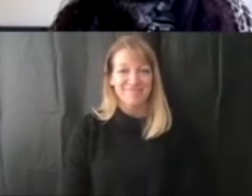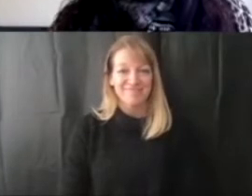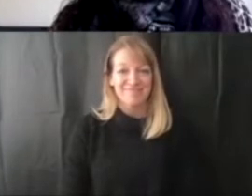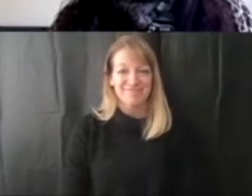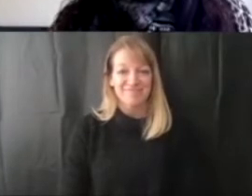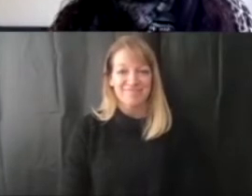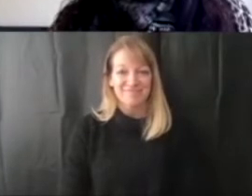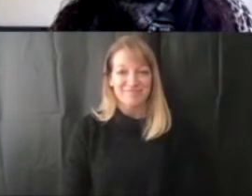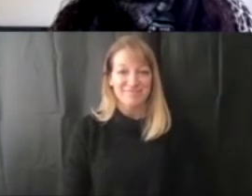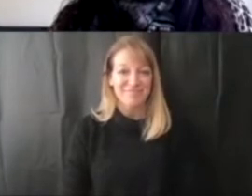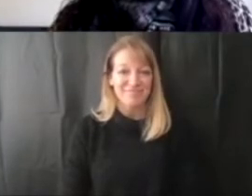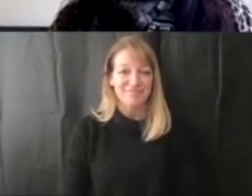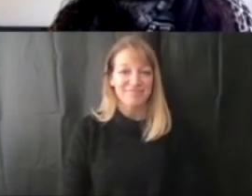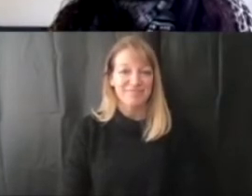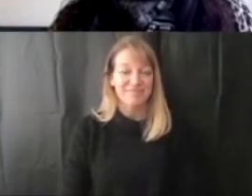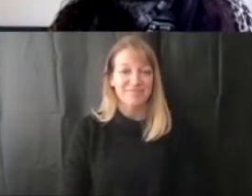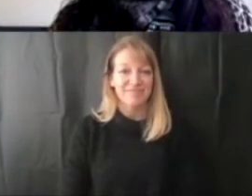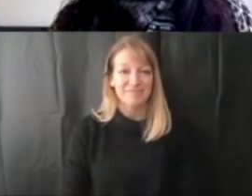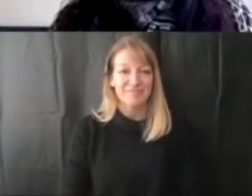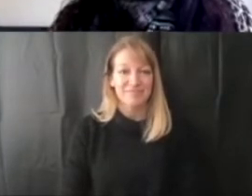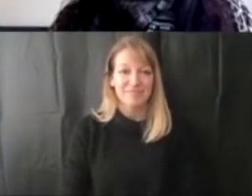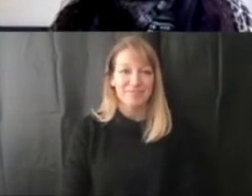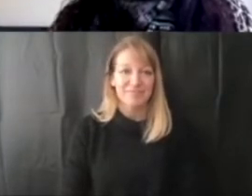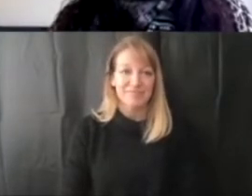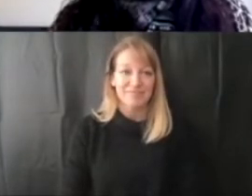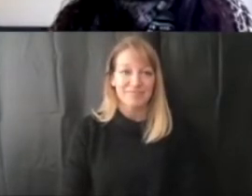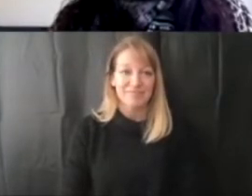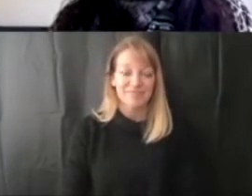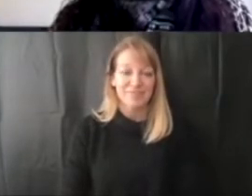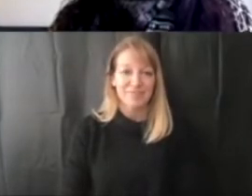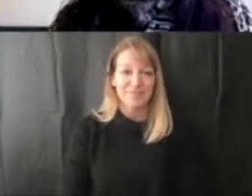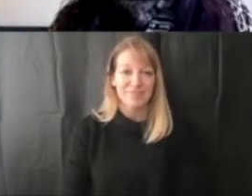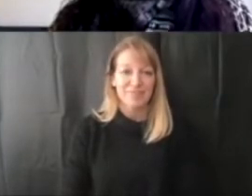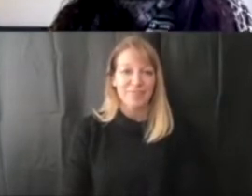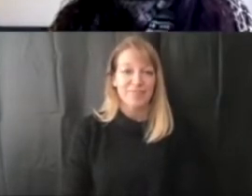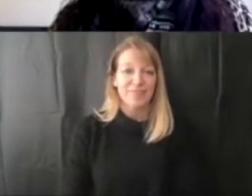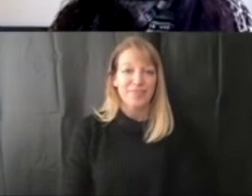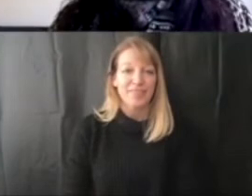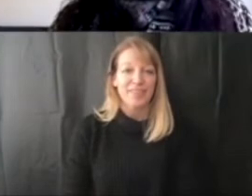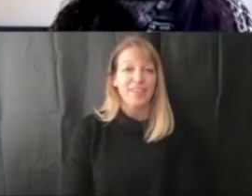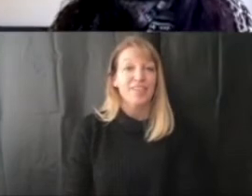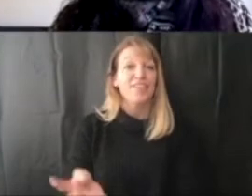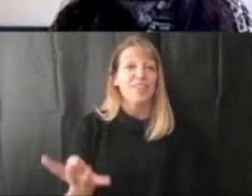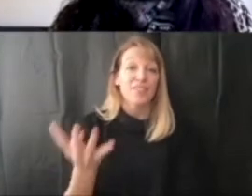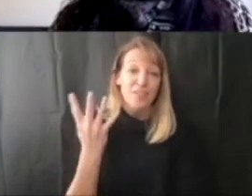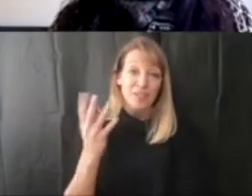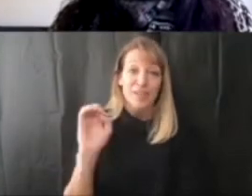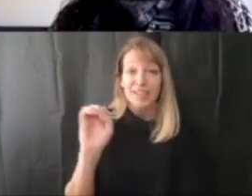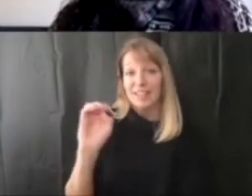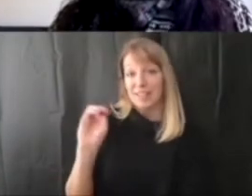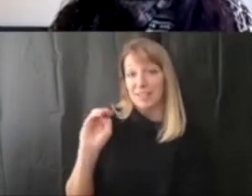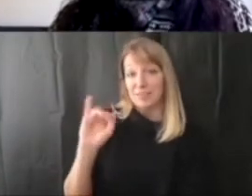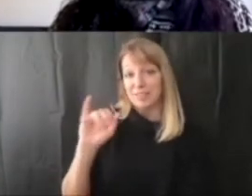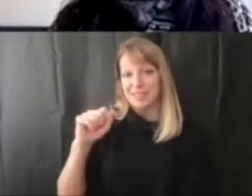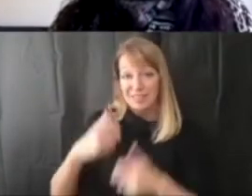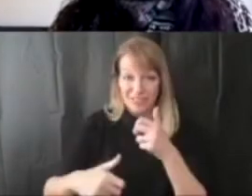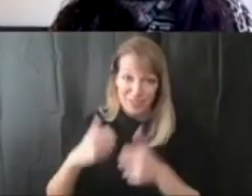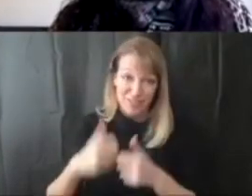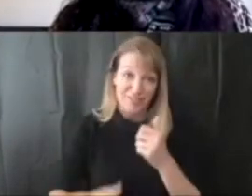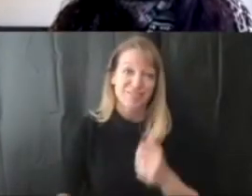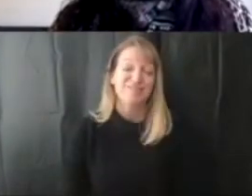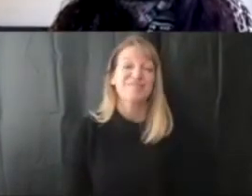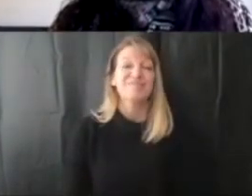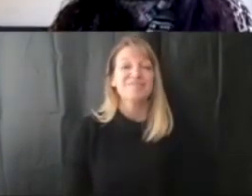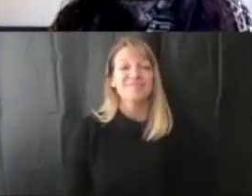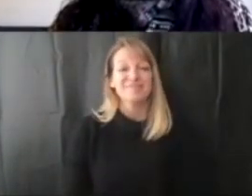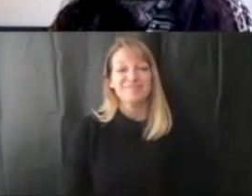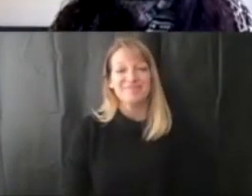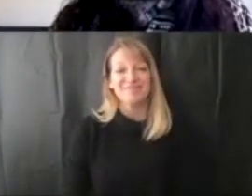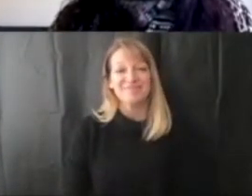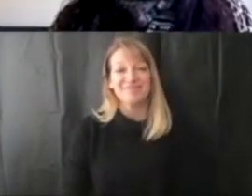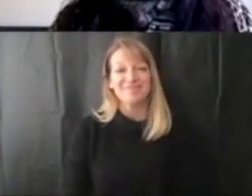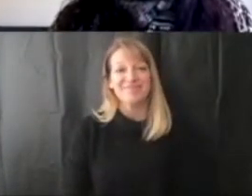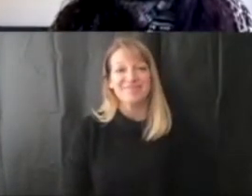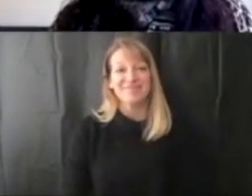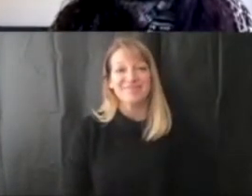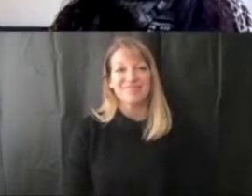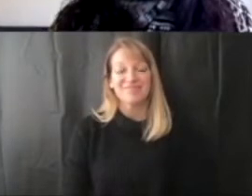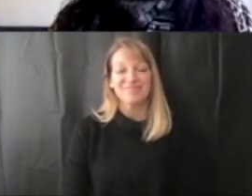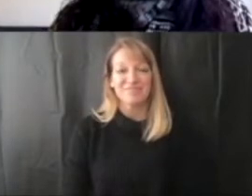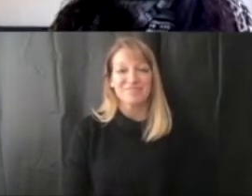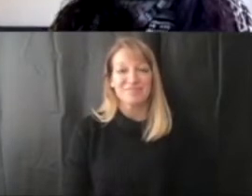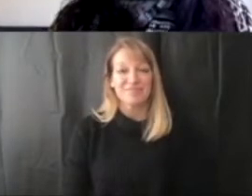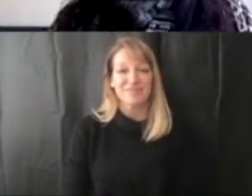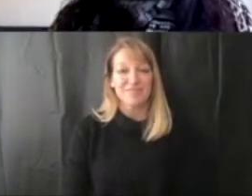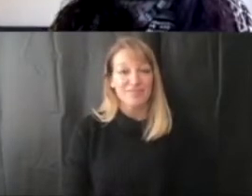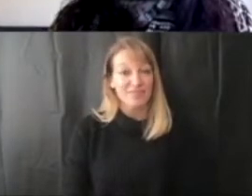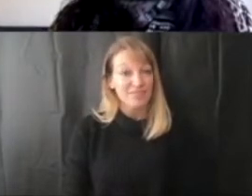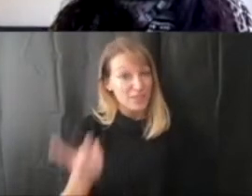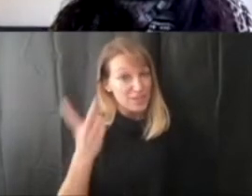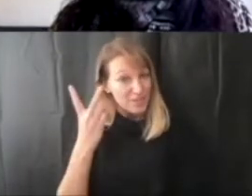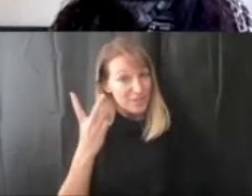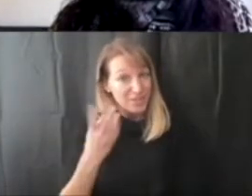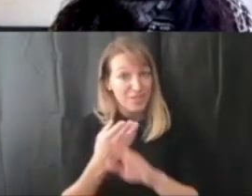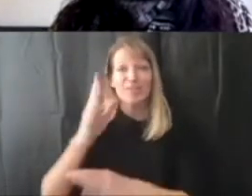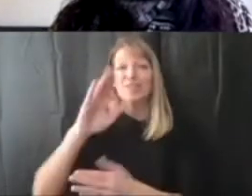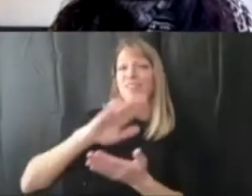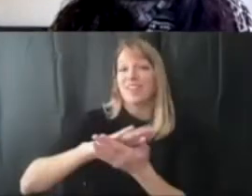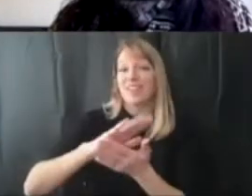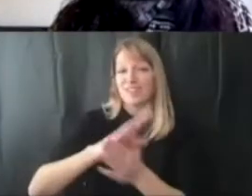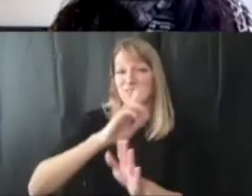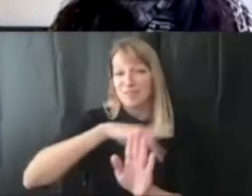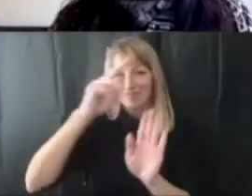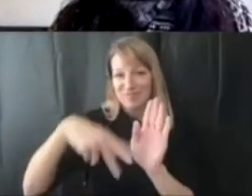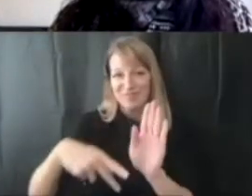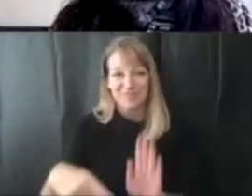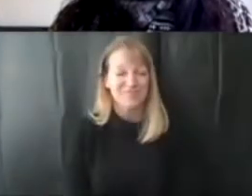five meals delivered four amos issues three strategic plans two after-school programs and an